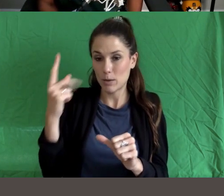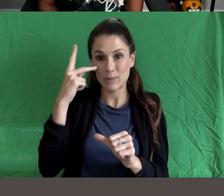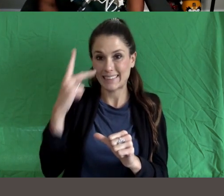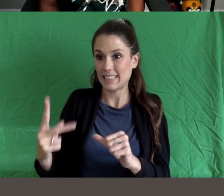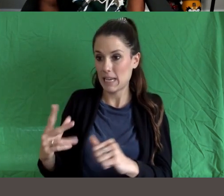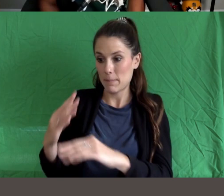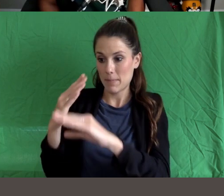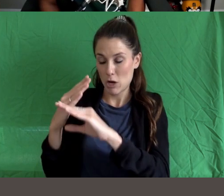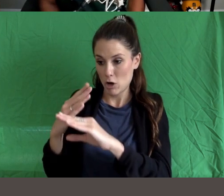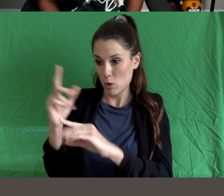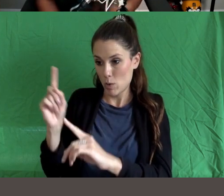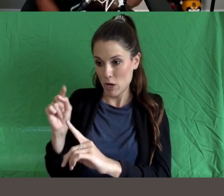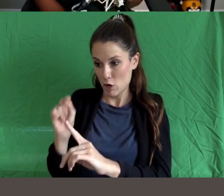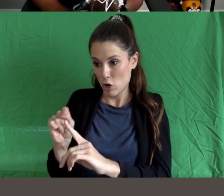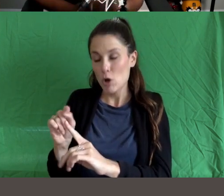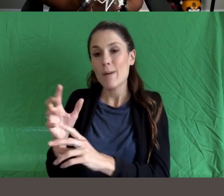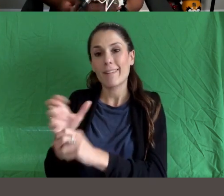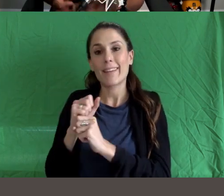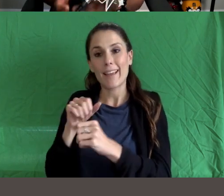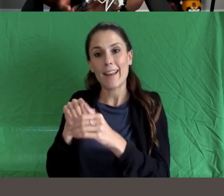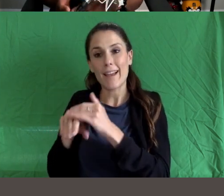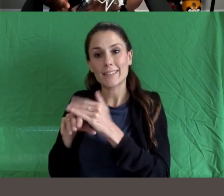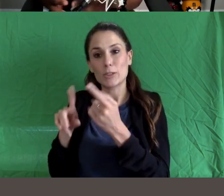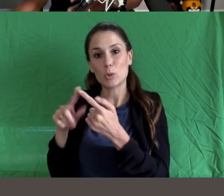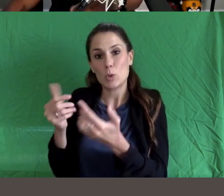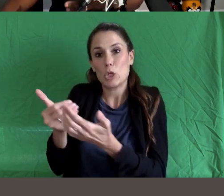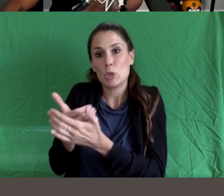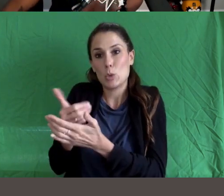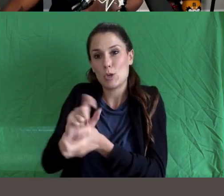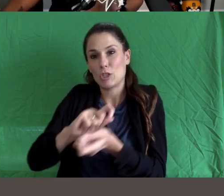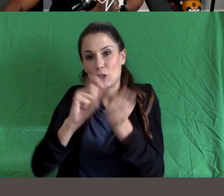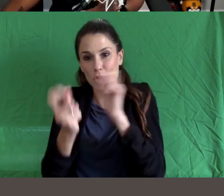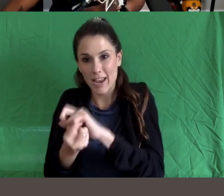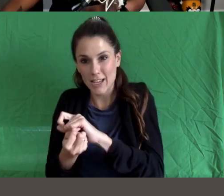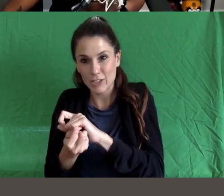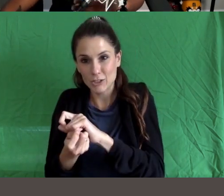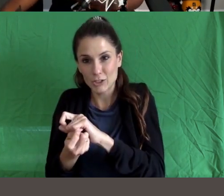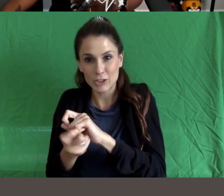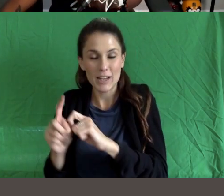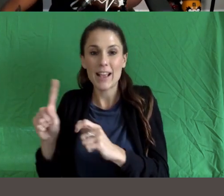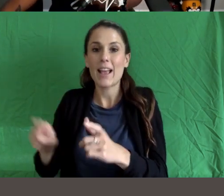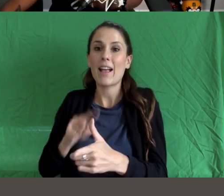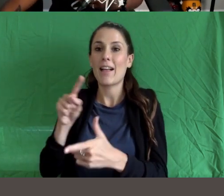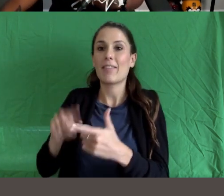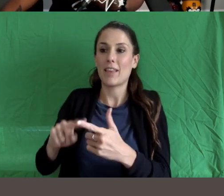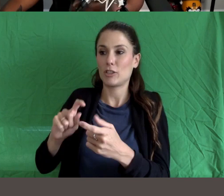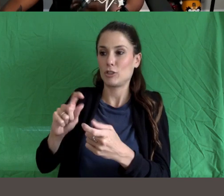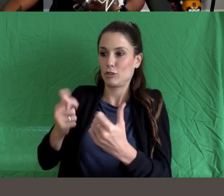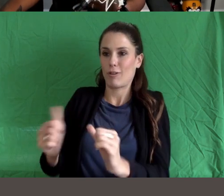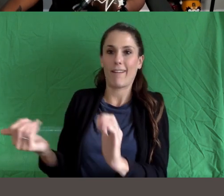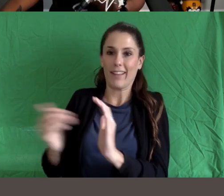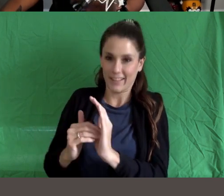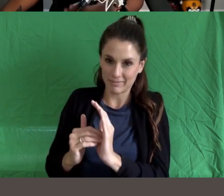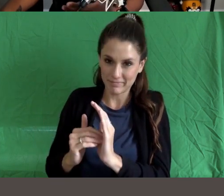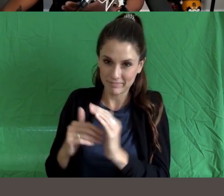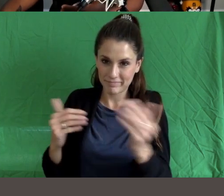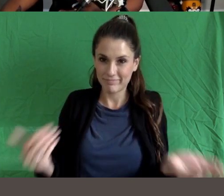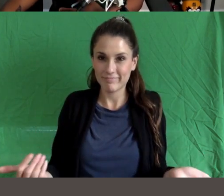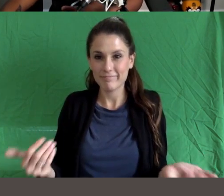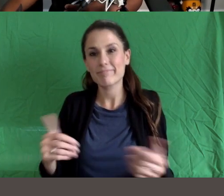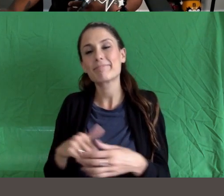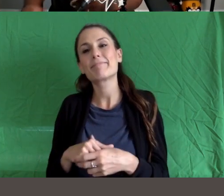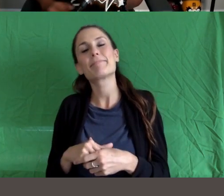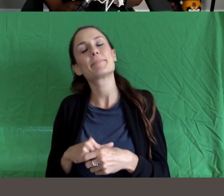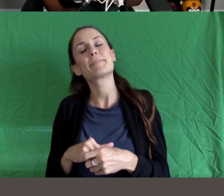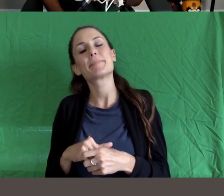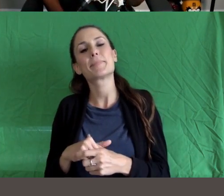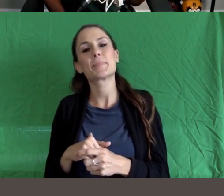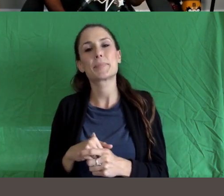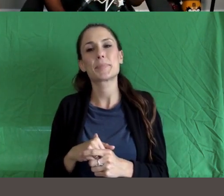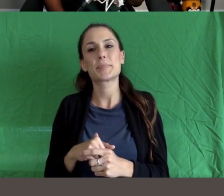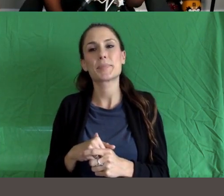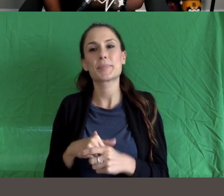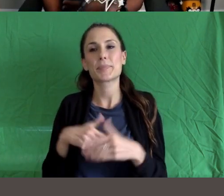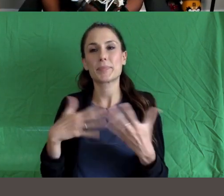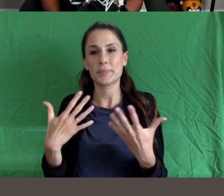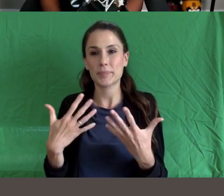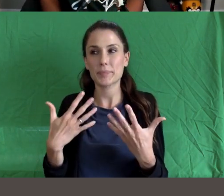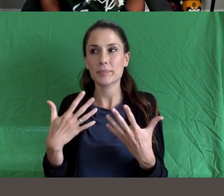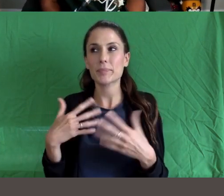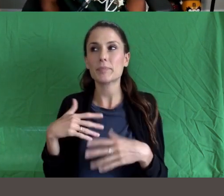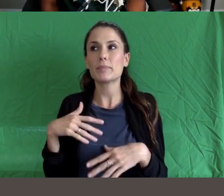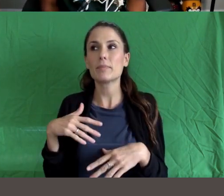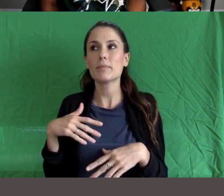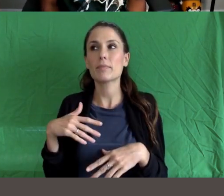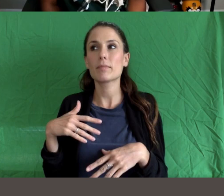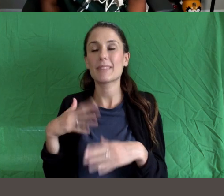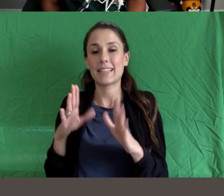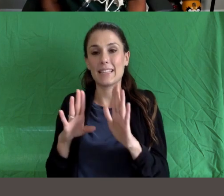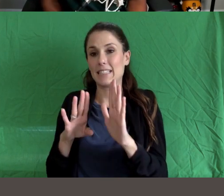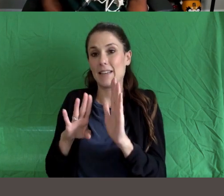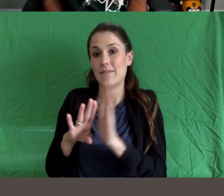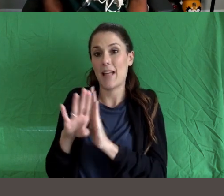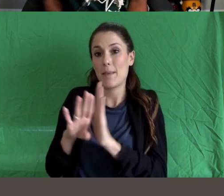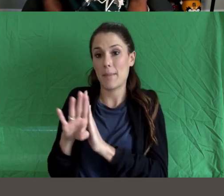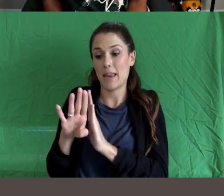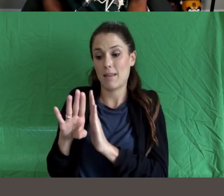the barrier is, gain access to the new change, and then try it again. Now, in the development space,